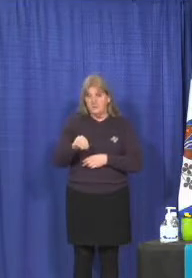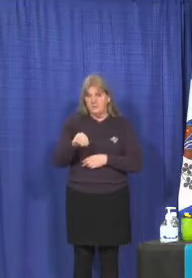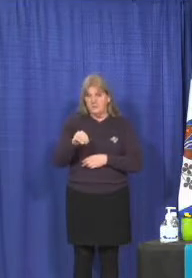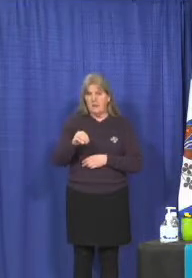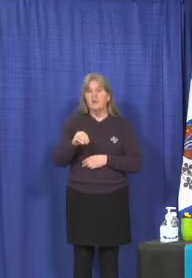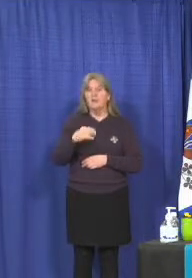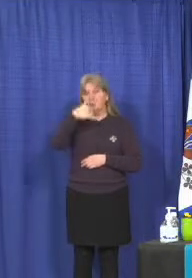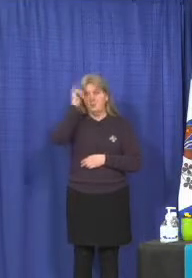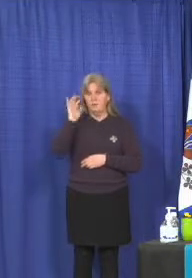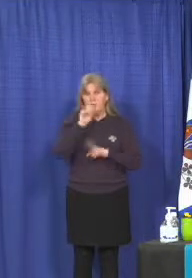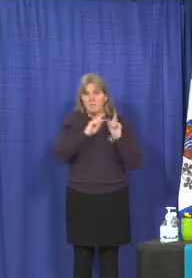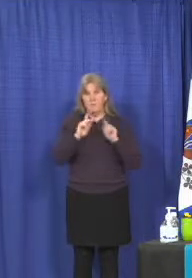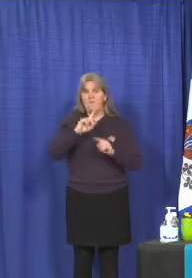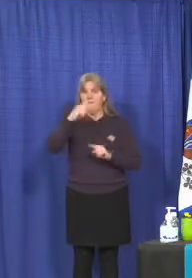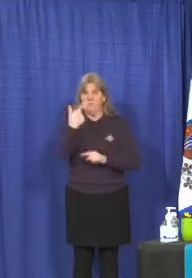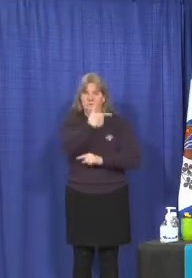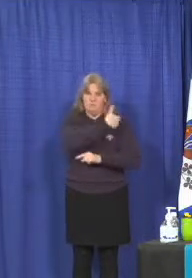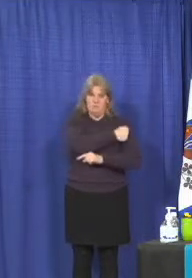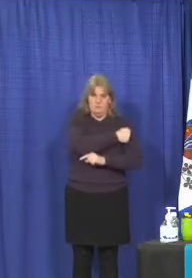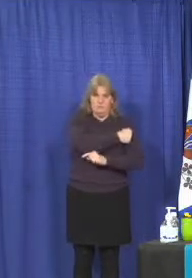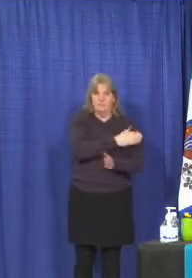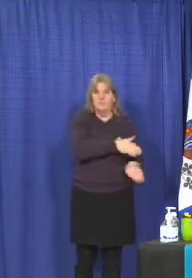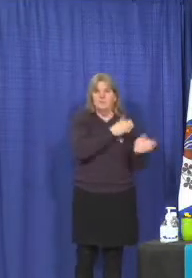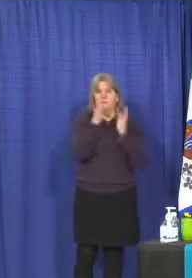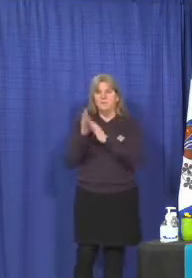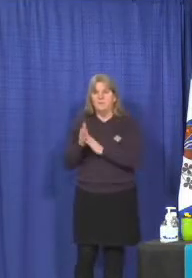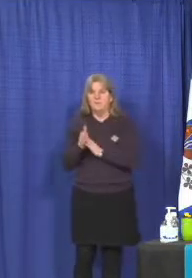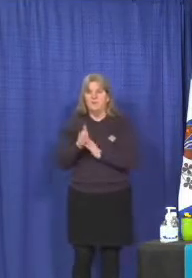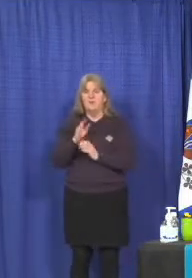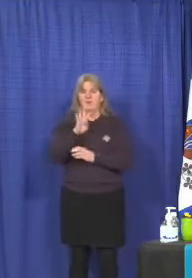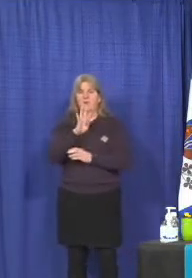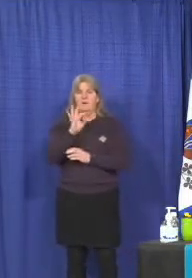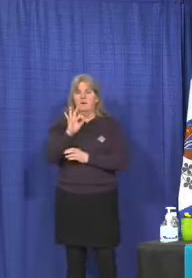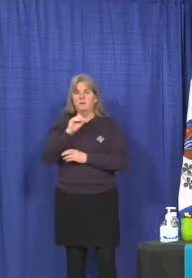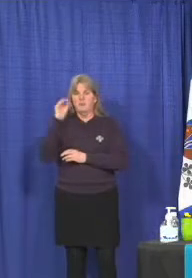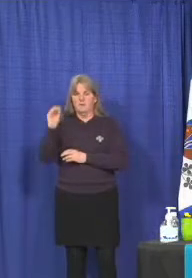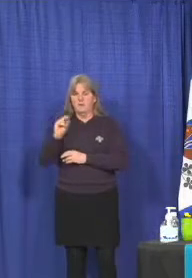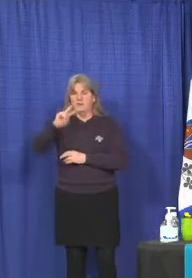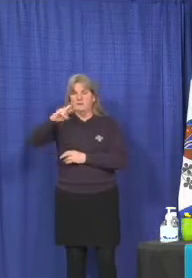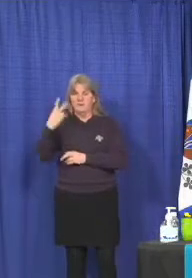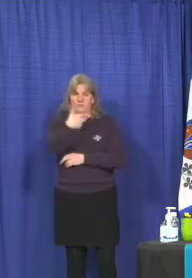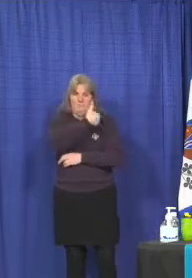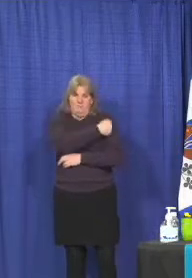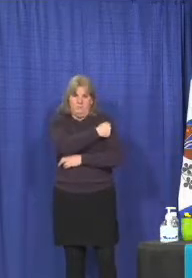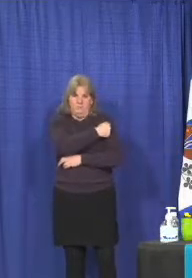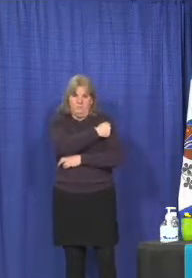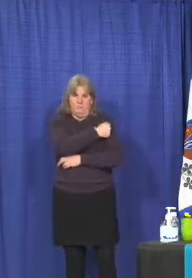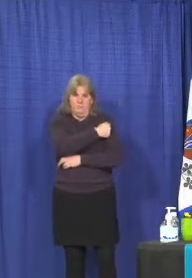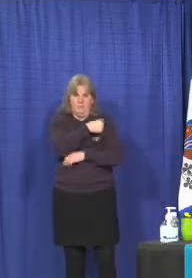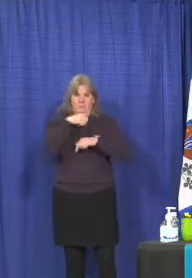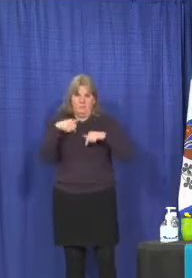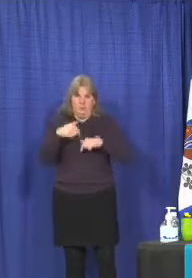dose.